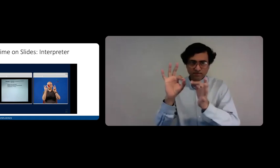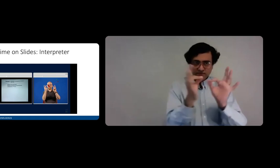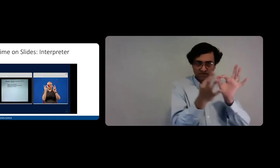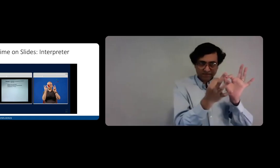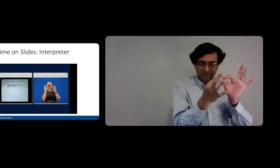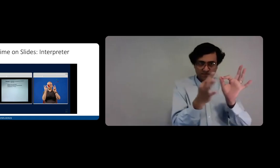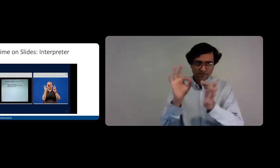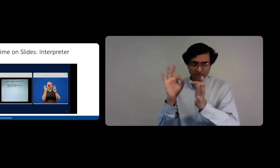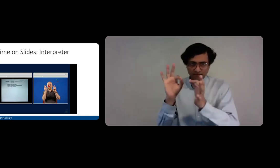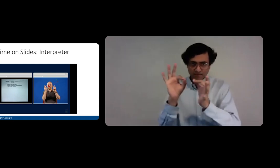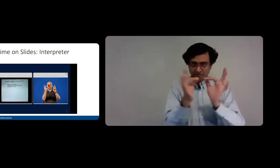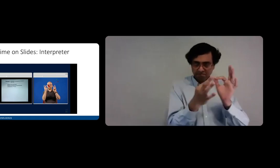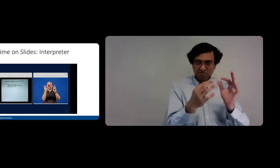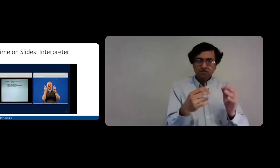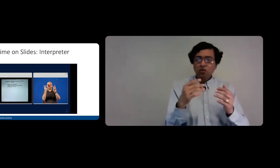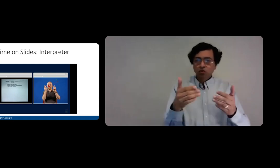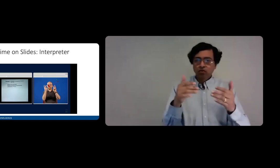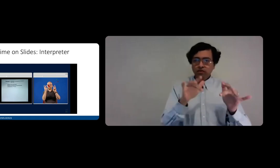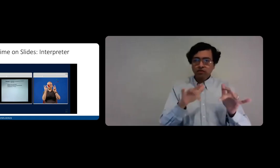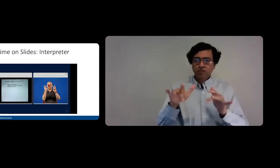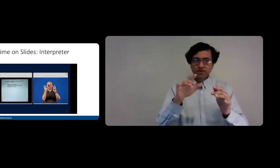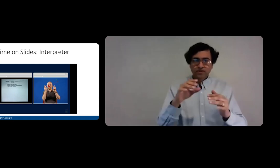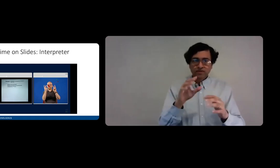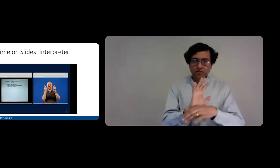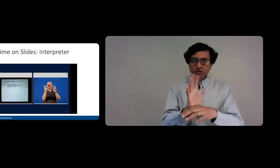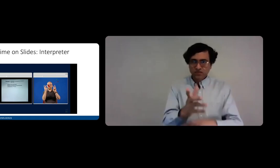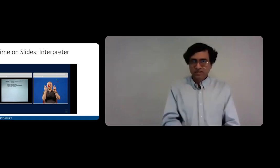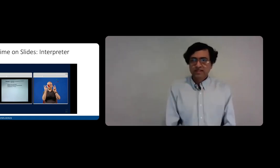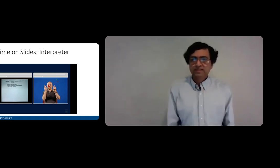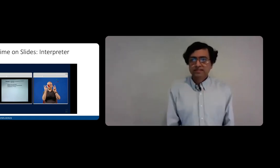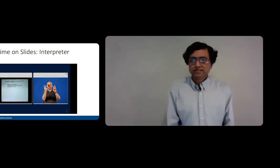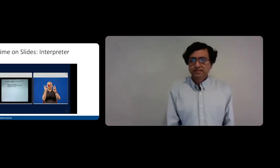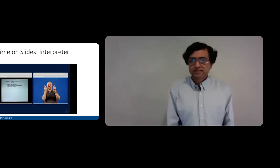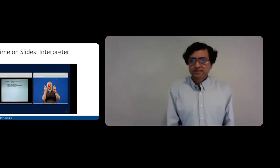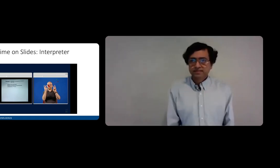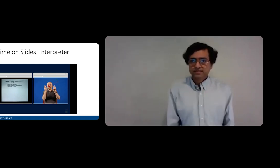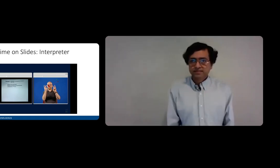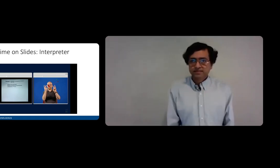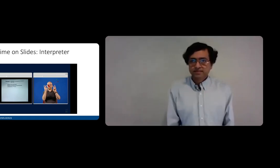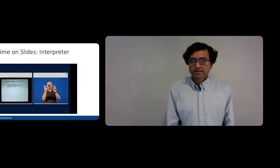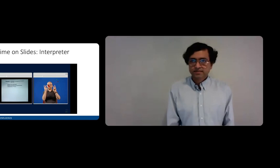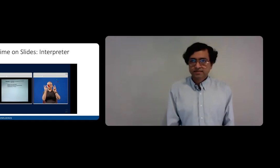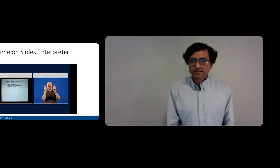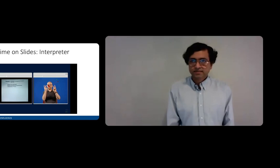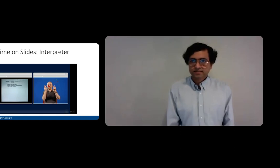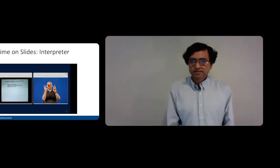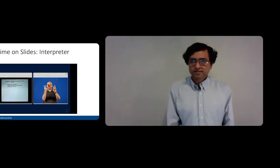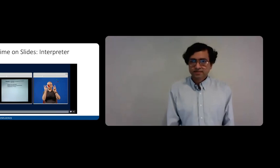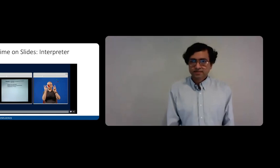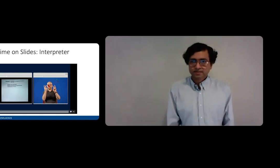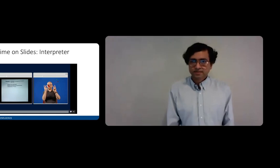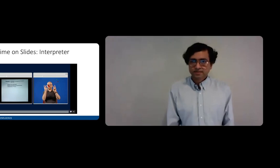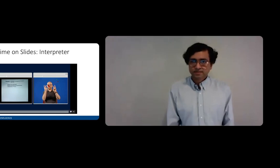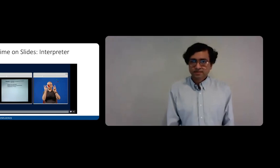And you can see when the dot moves, it means the students eye gaze is changing. Let's take a look.